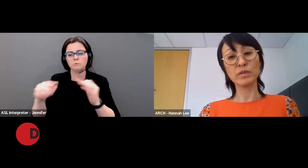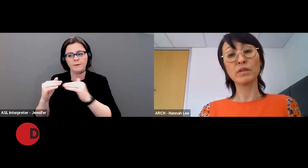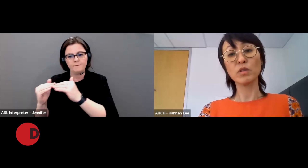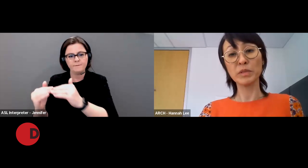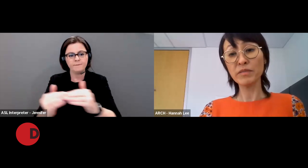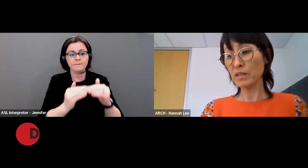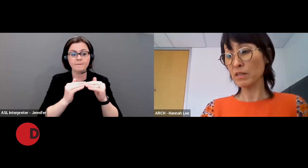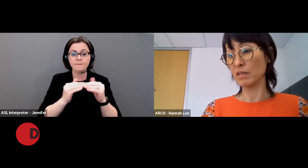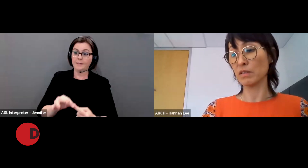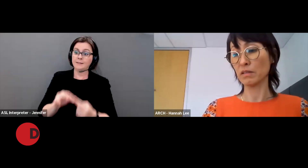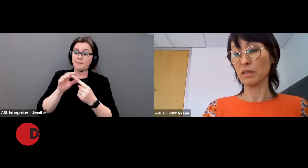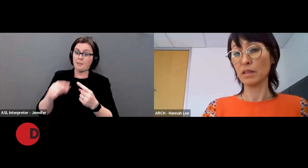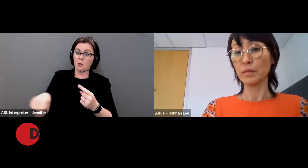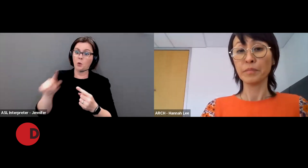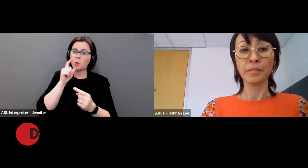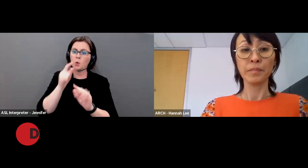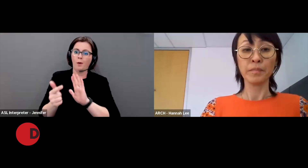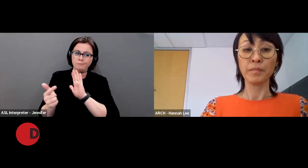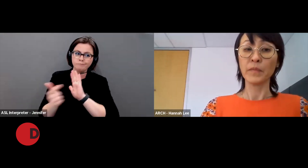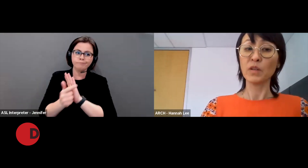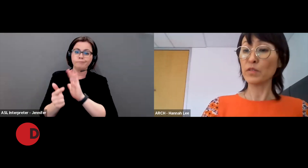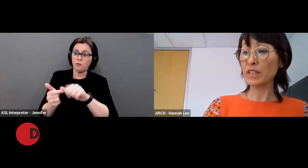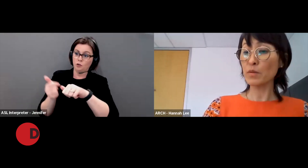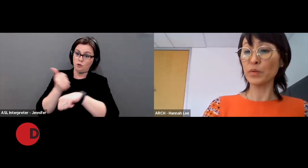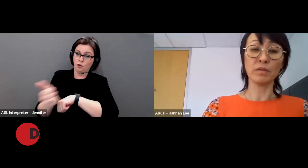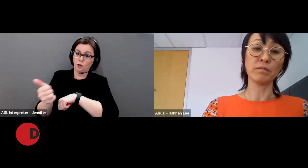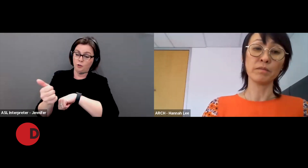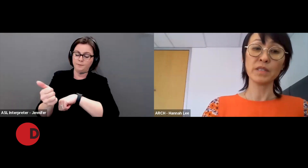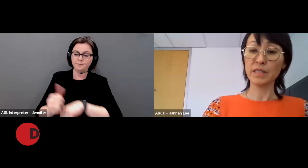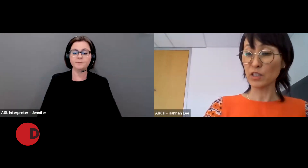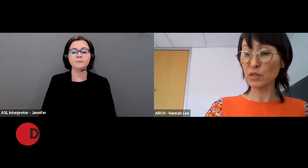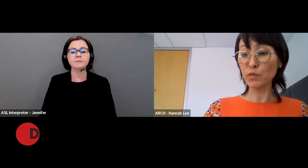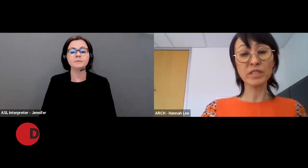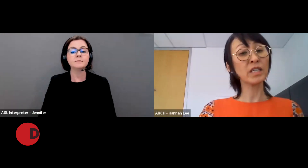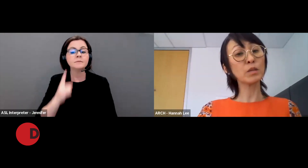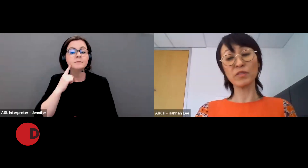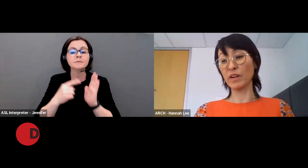fairly, especially those charged with a criminal offence. For example,